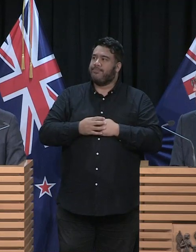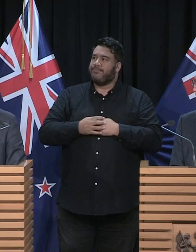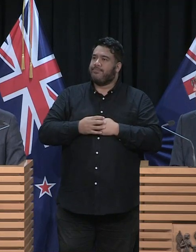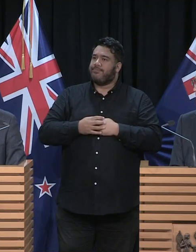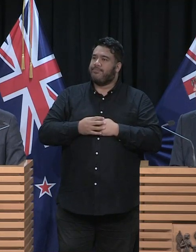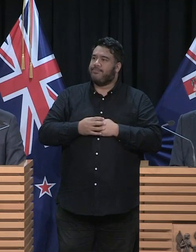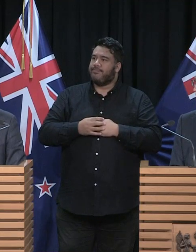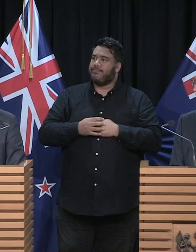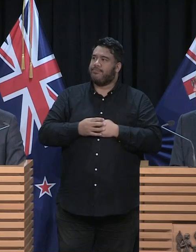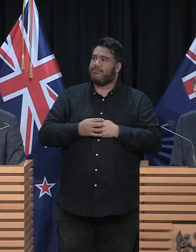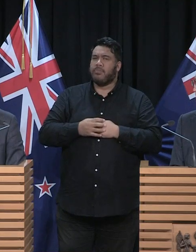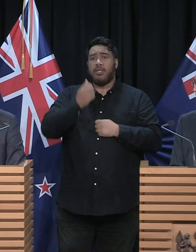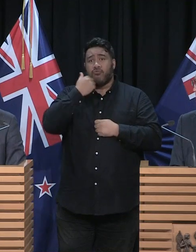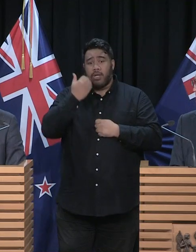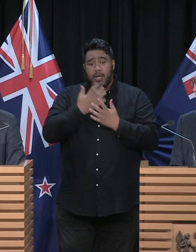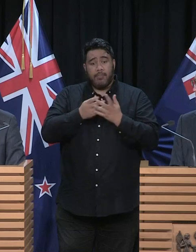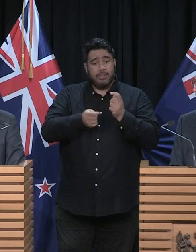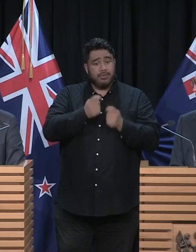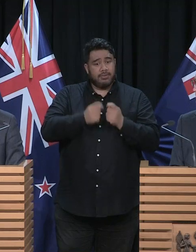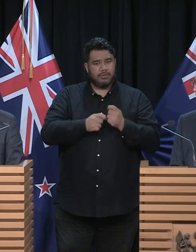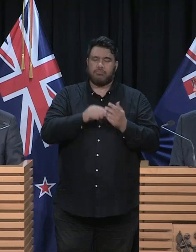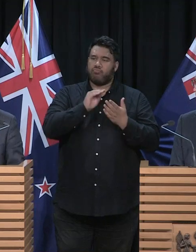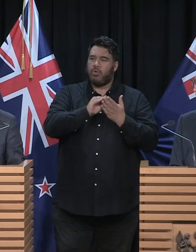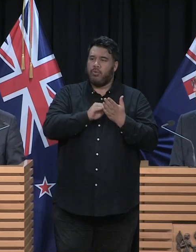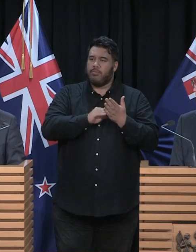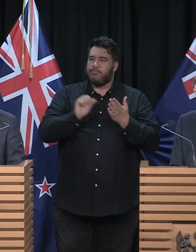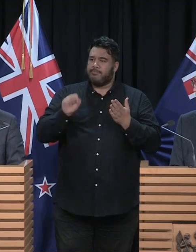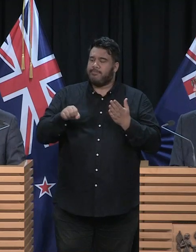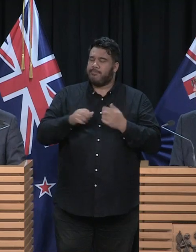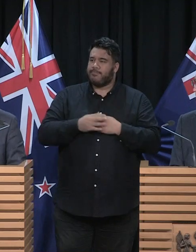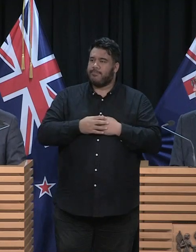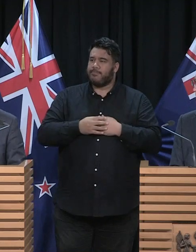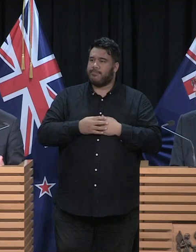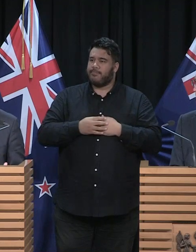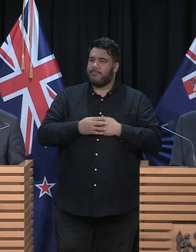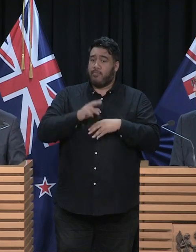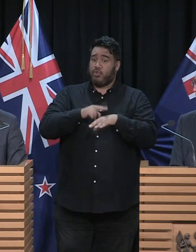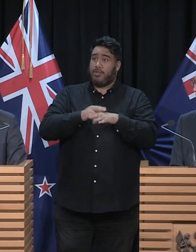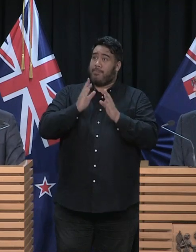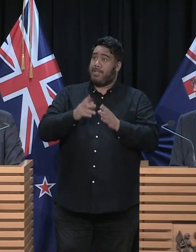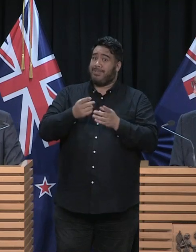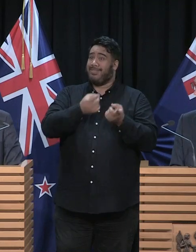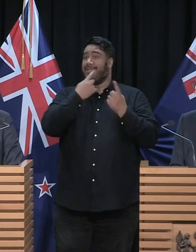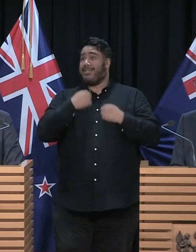number who are turning them down. We don't - we record the number of tests we do every day, obviously. We don't